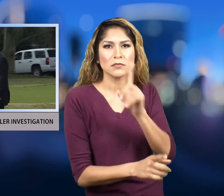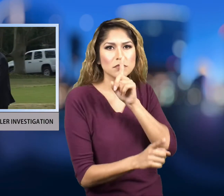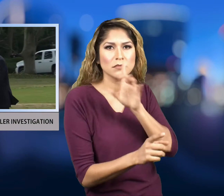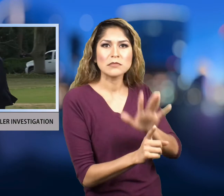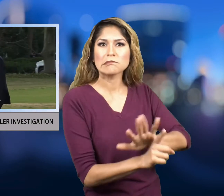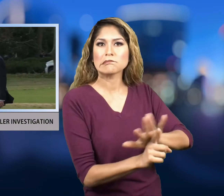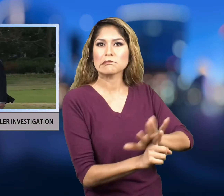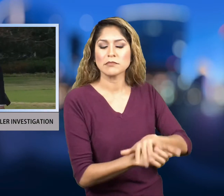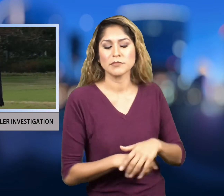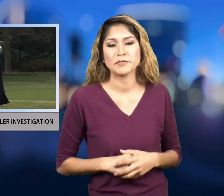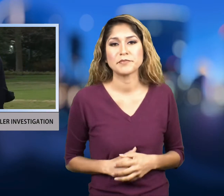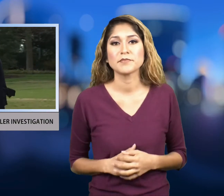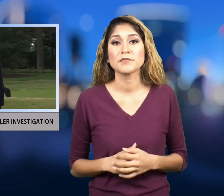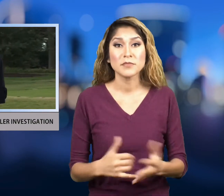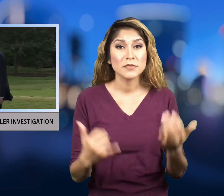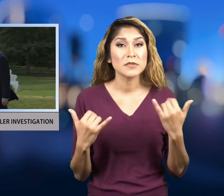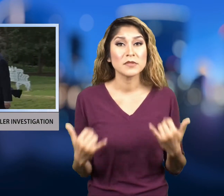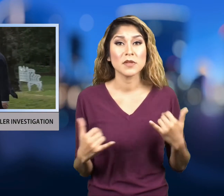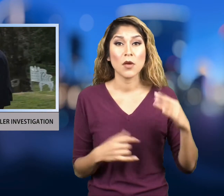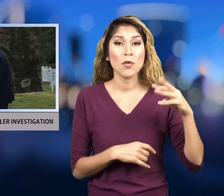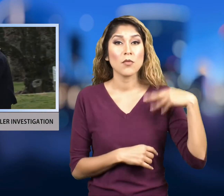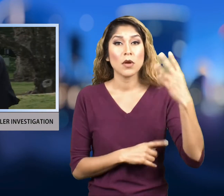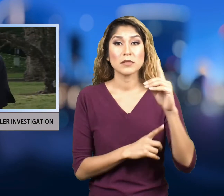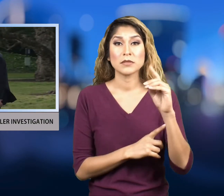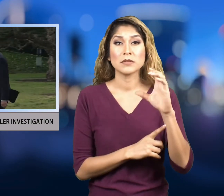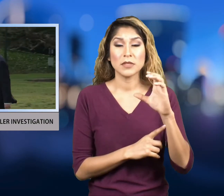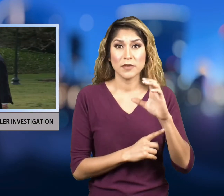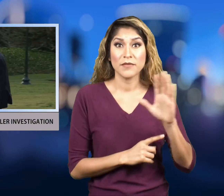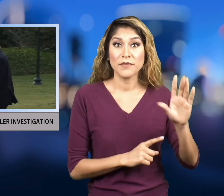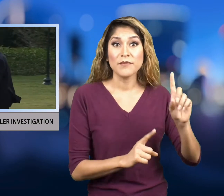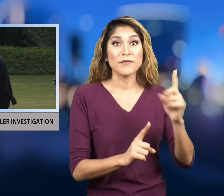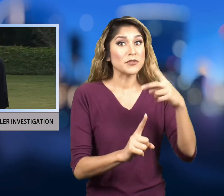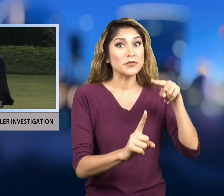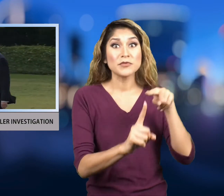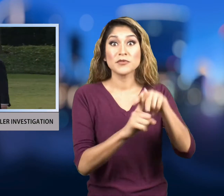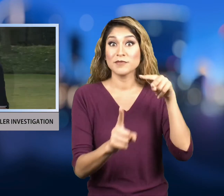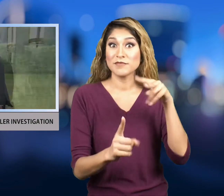tried to impede the investigation. Today in Washington D.C.